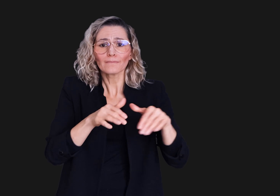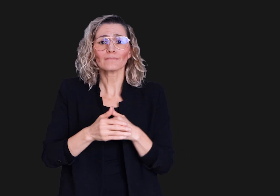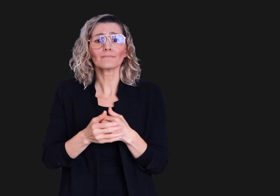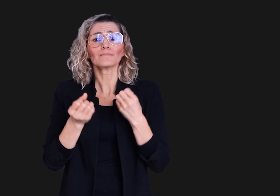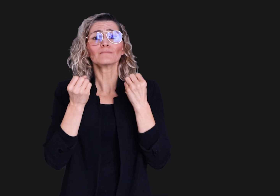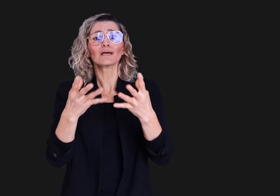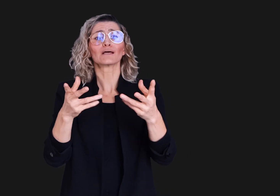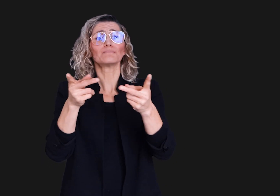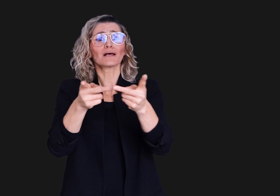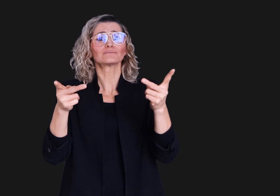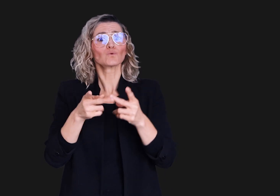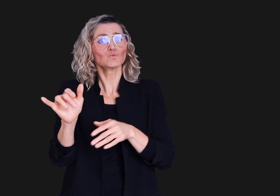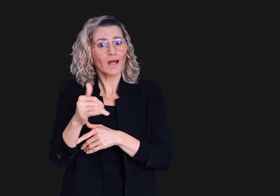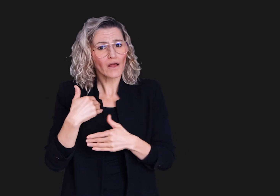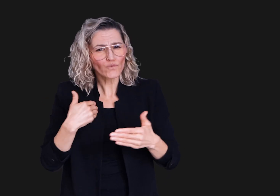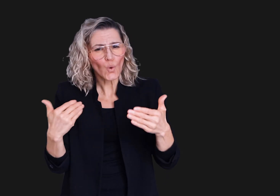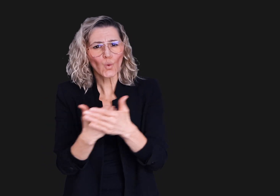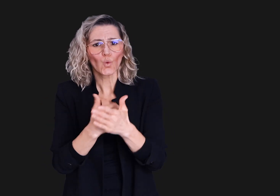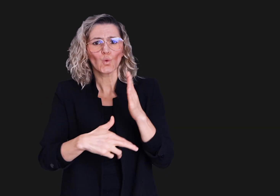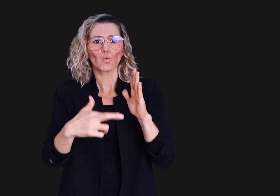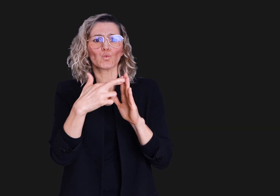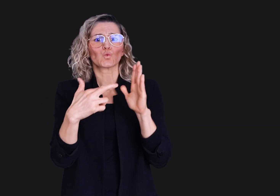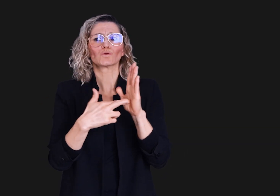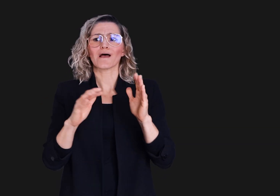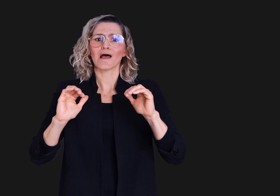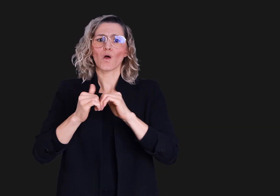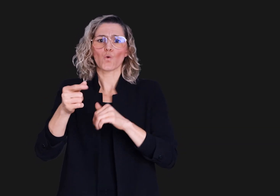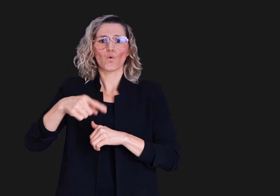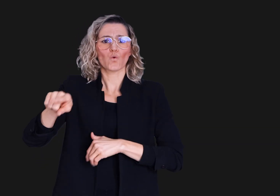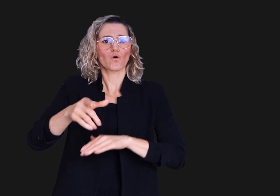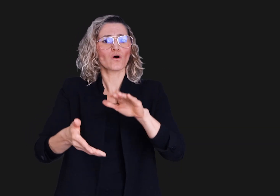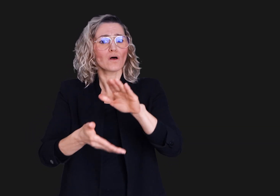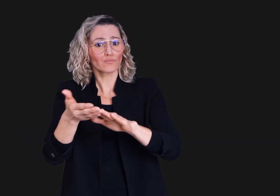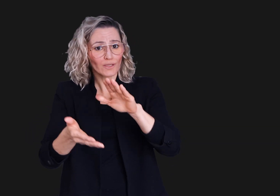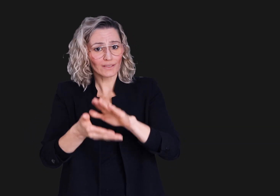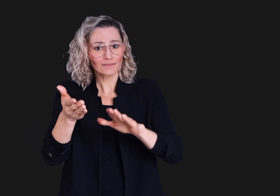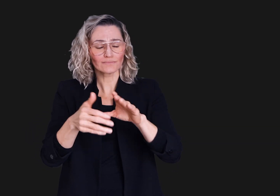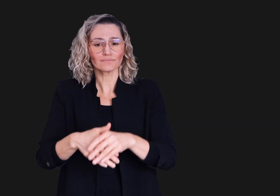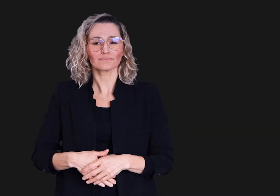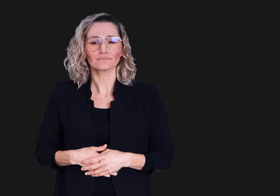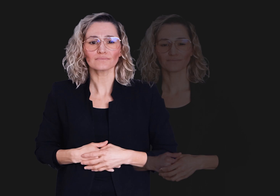Many places also have new rules on how they operate.